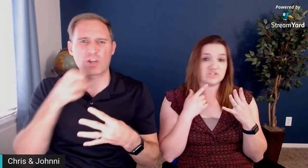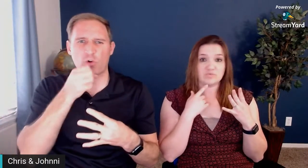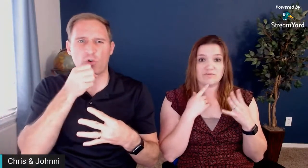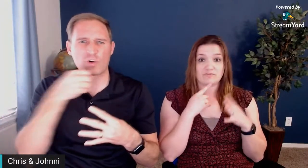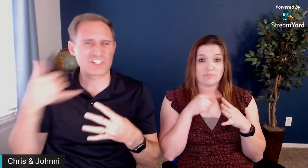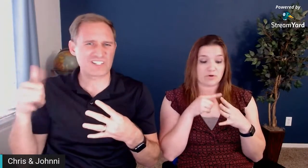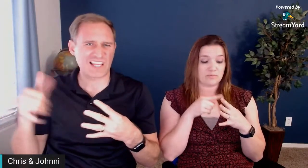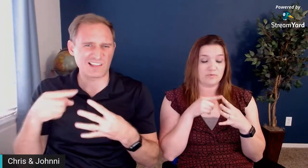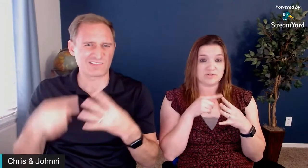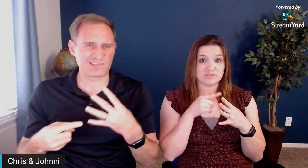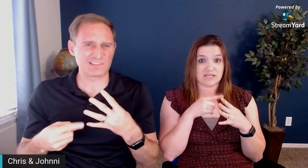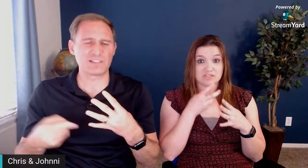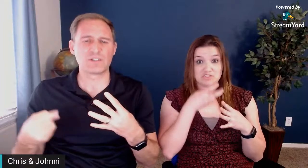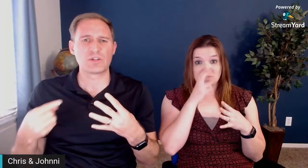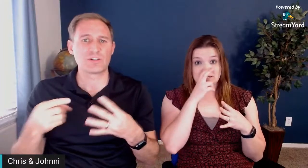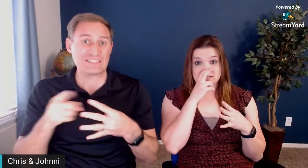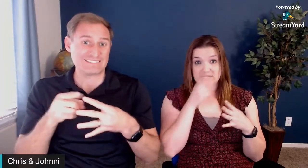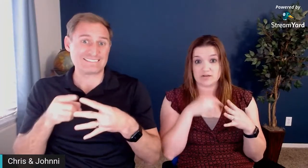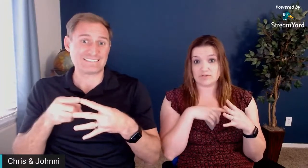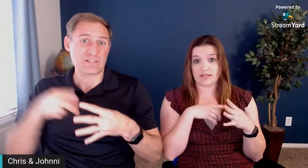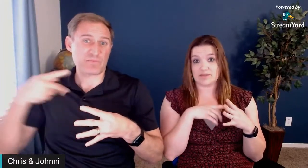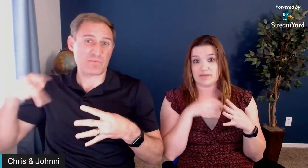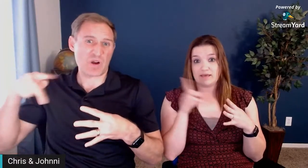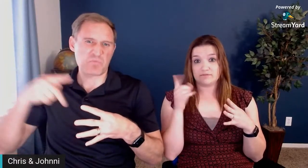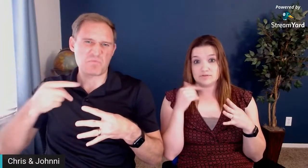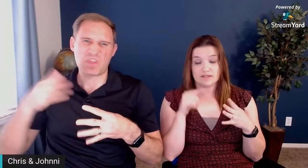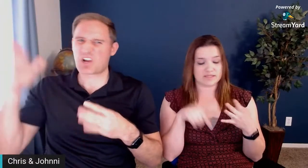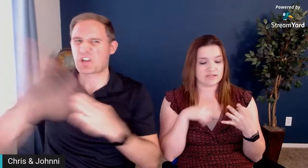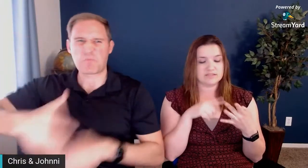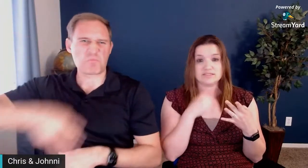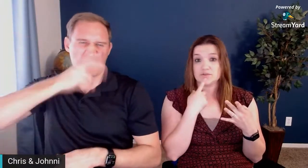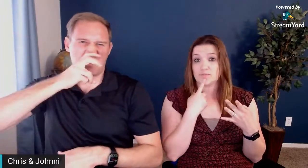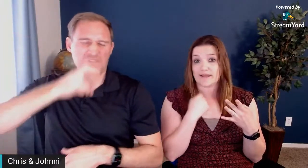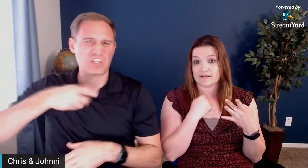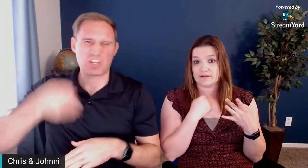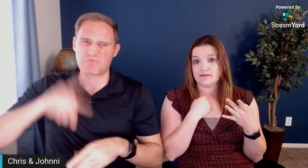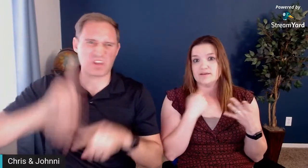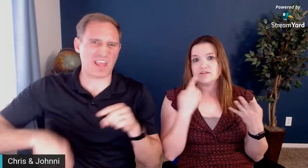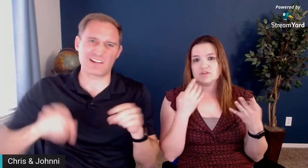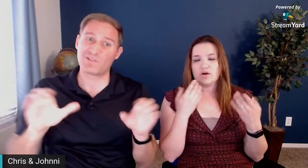just went from purple which was like the strictest tier where like you can't do nothing to the red so